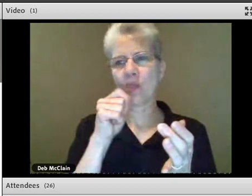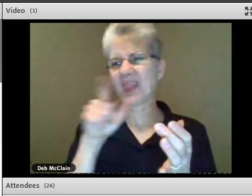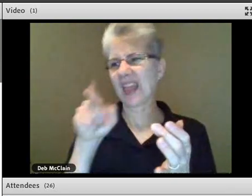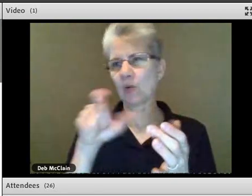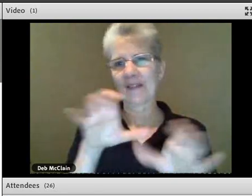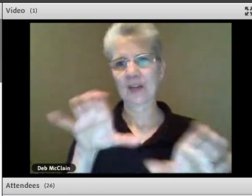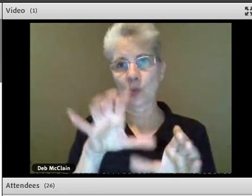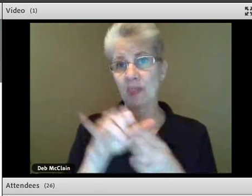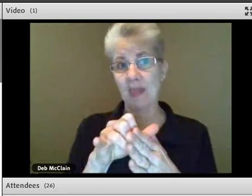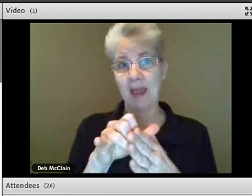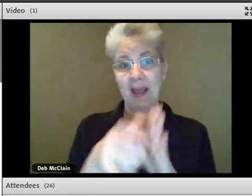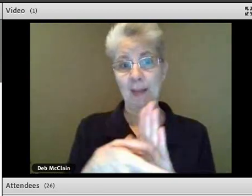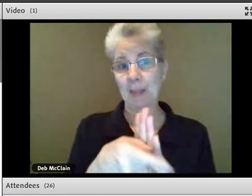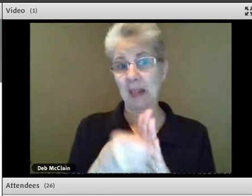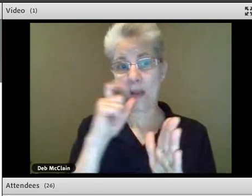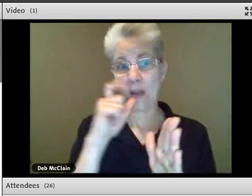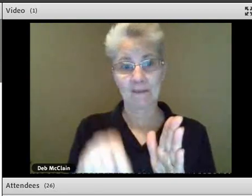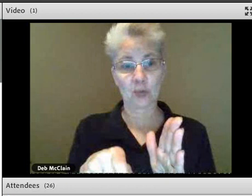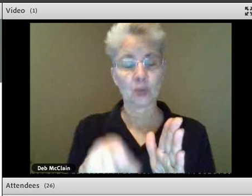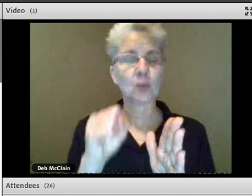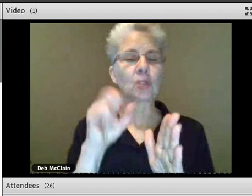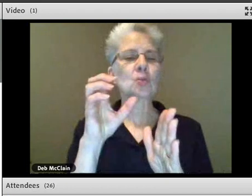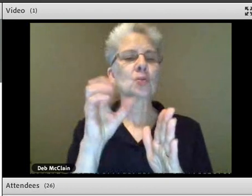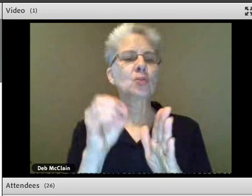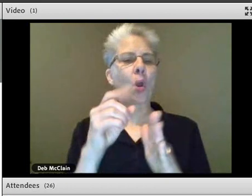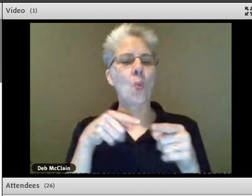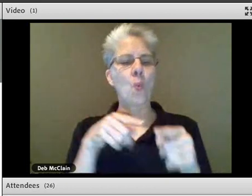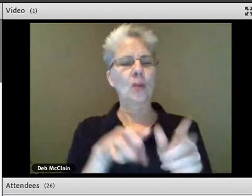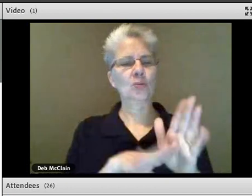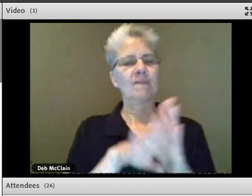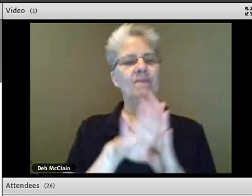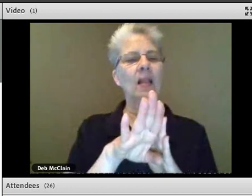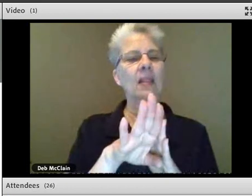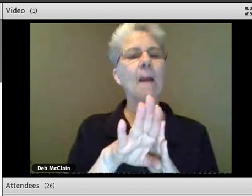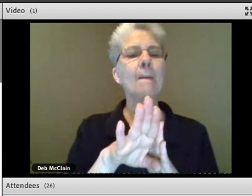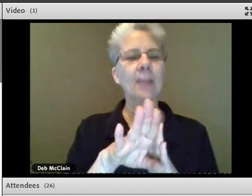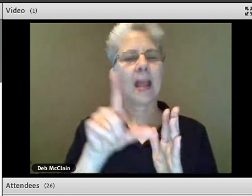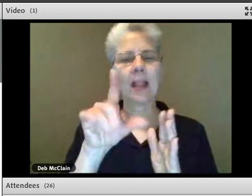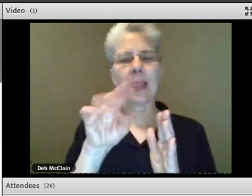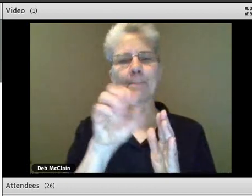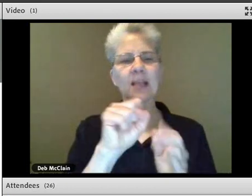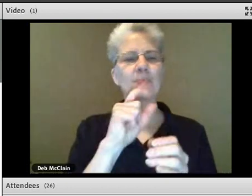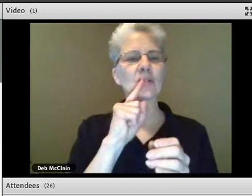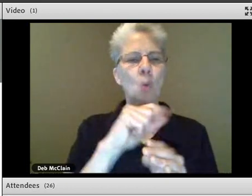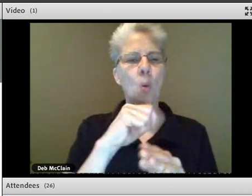at least immediately, and so when you're developing an LMS, you got to make sure you build the correct access controls,